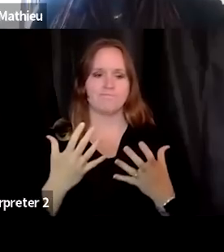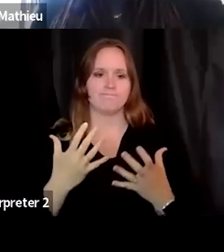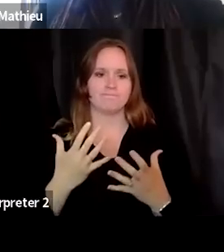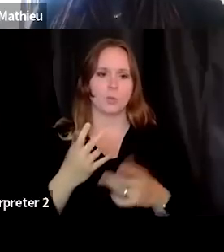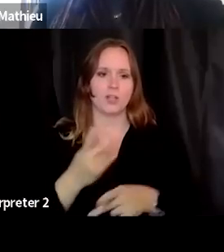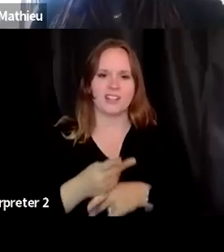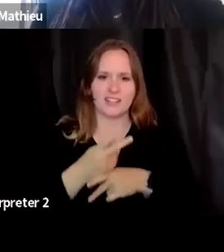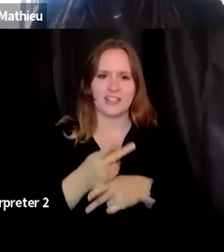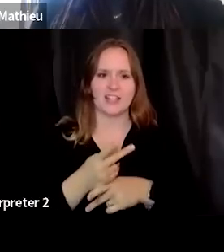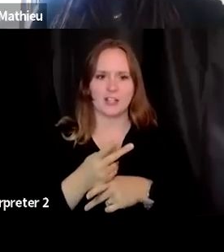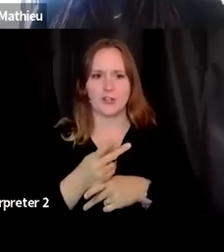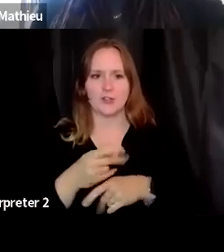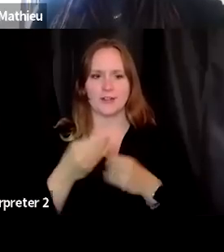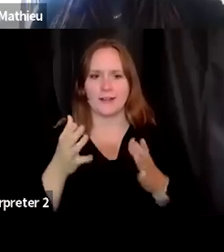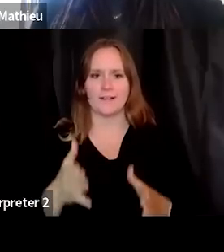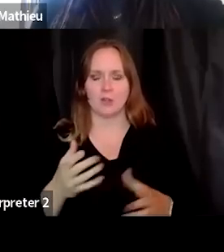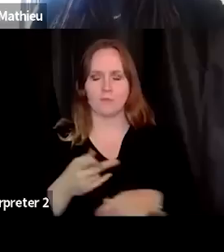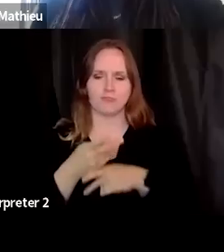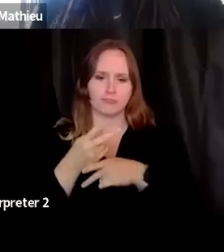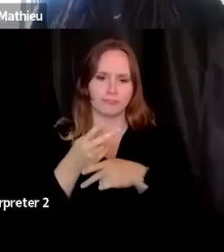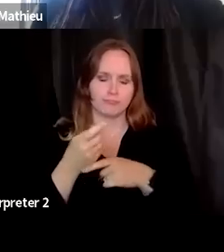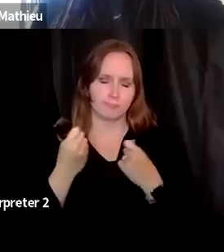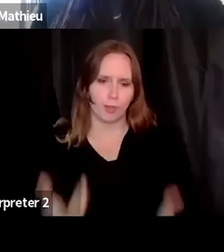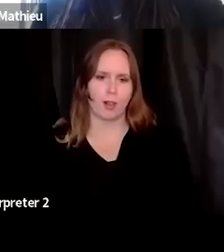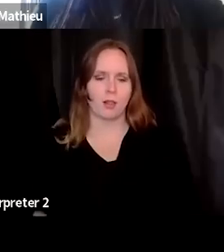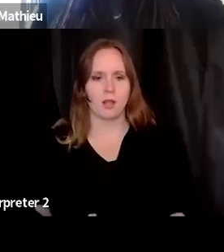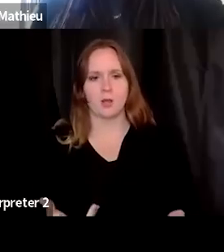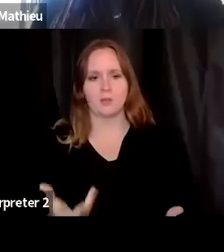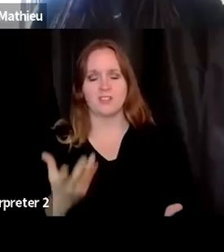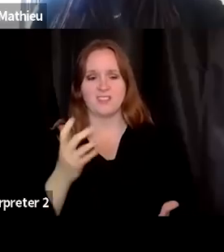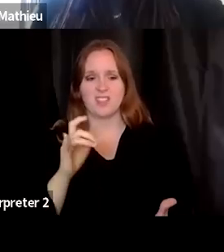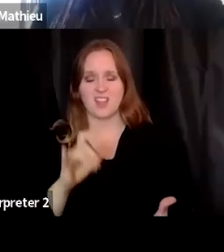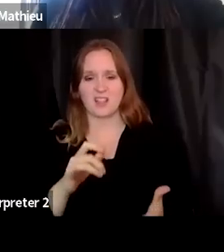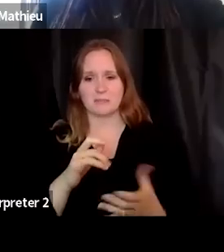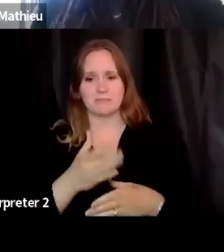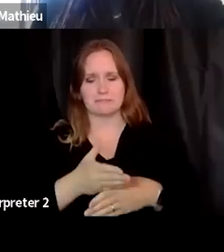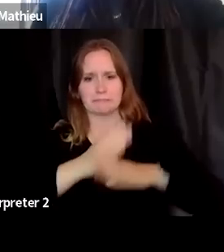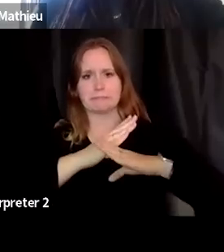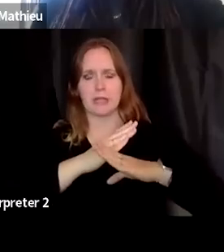which can absolutely be a barrier to care. I mean, it is, especially for friends